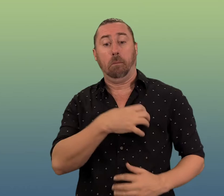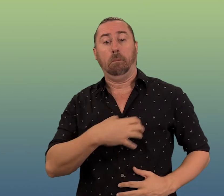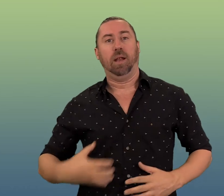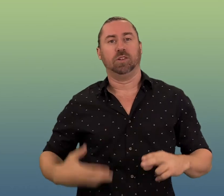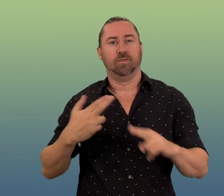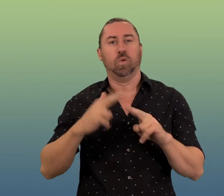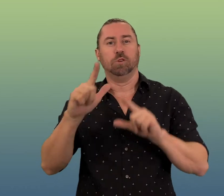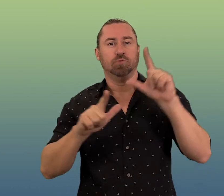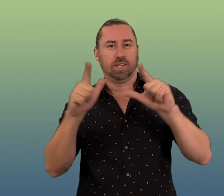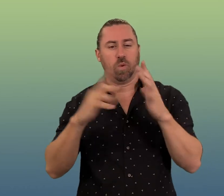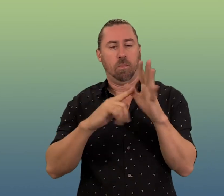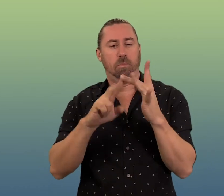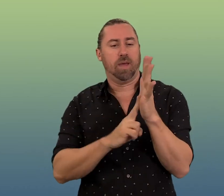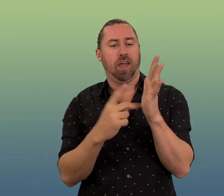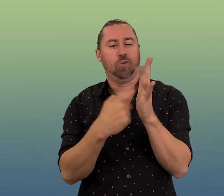Minister for Transport and Main Roads.